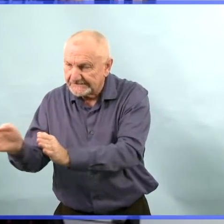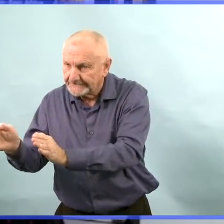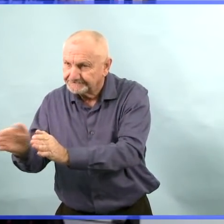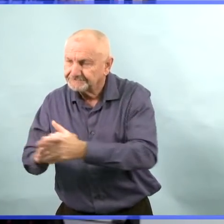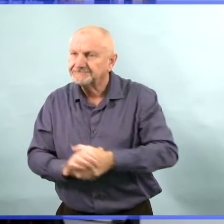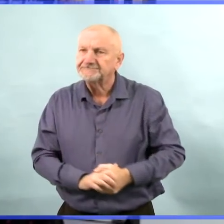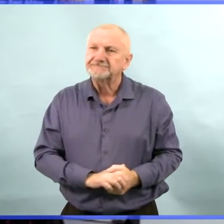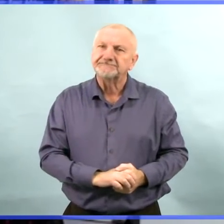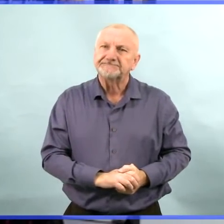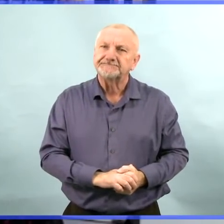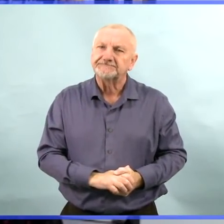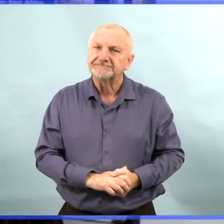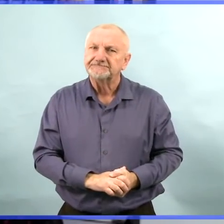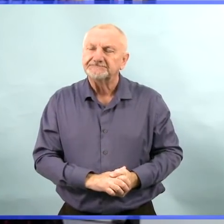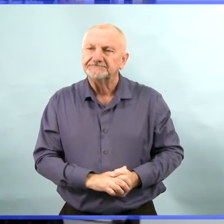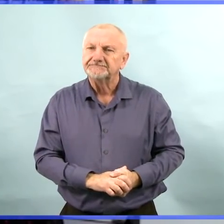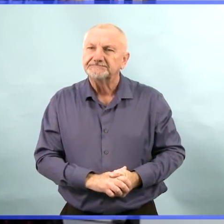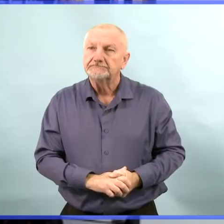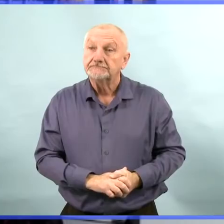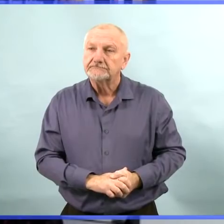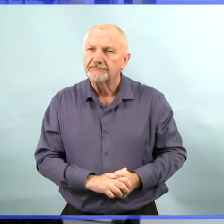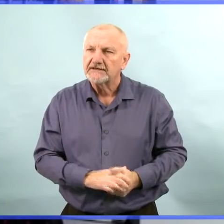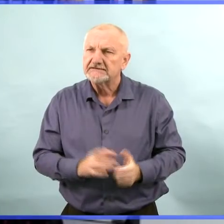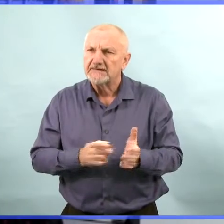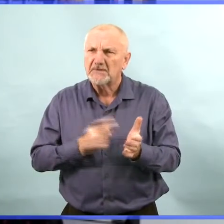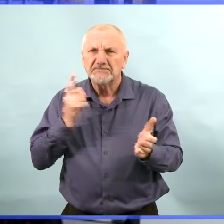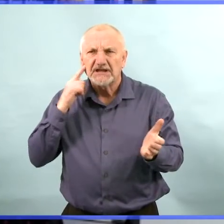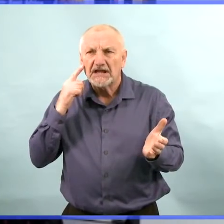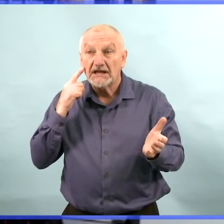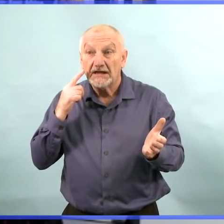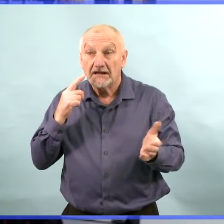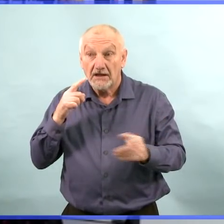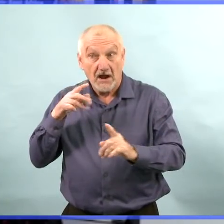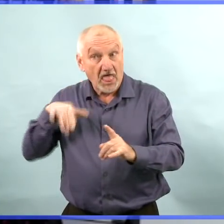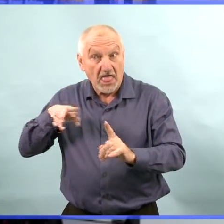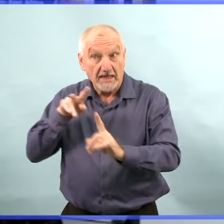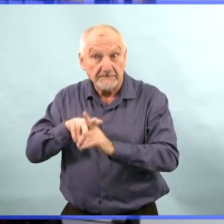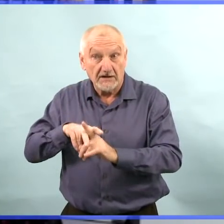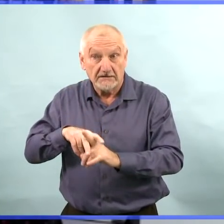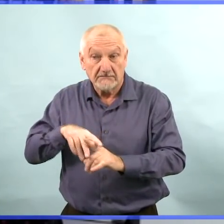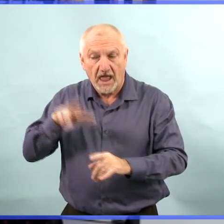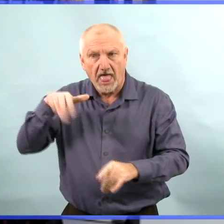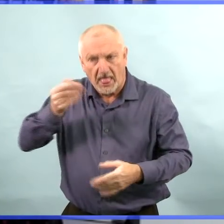that it's helpful to surprise a child about their vaccine on immunization day because